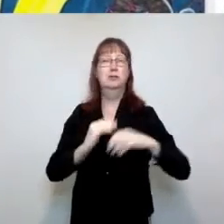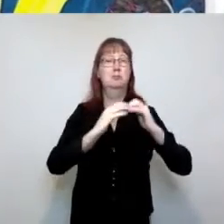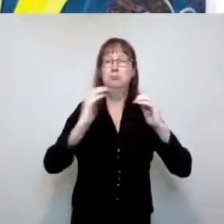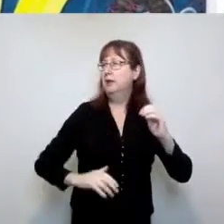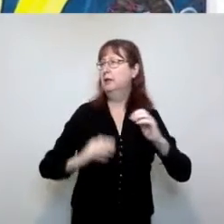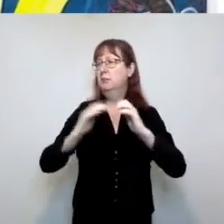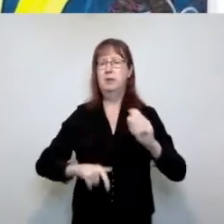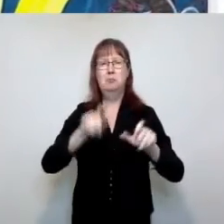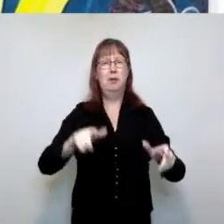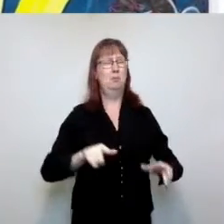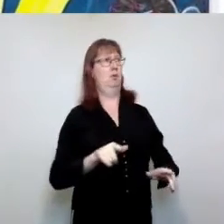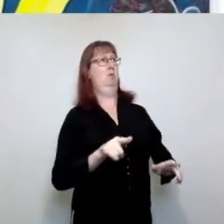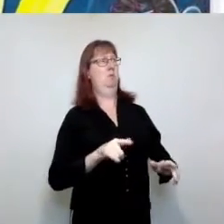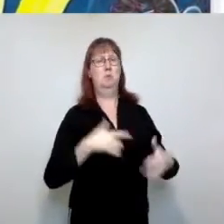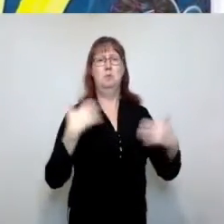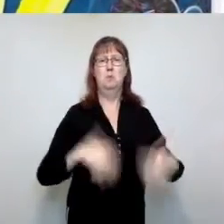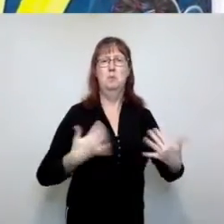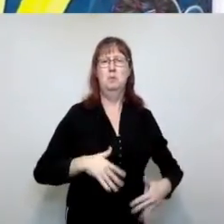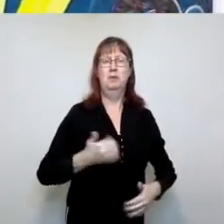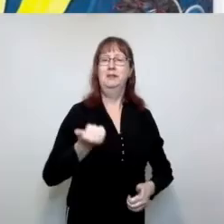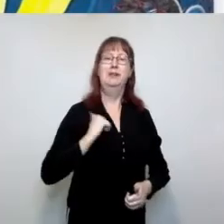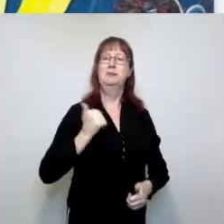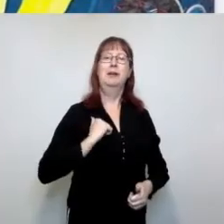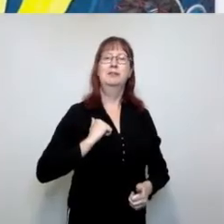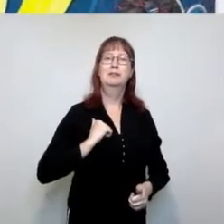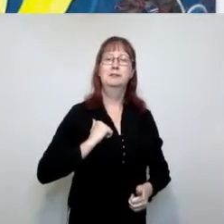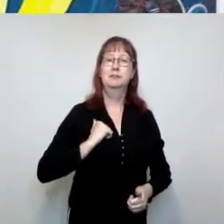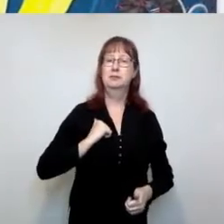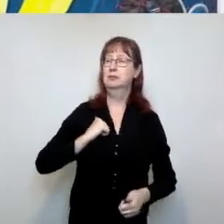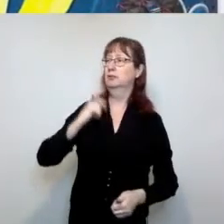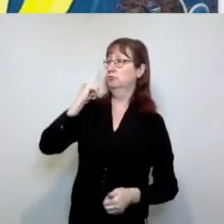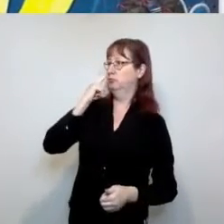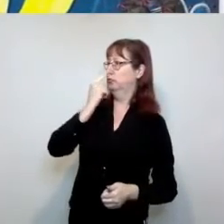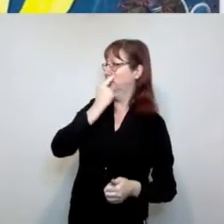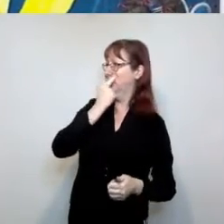and which would go in to blaze their own distinct trails, breaking down barriers